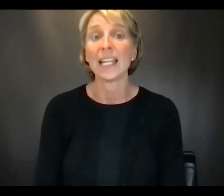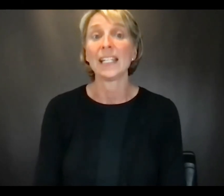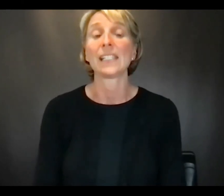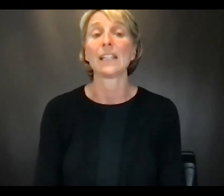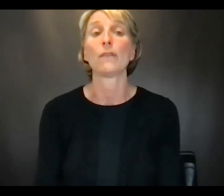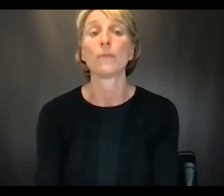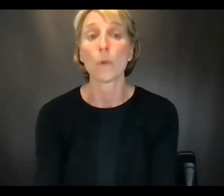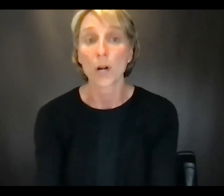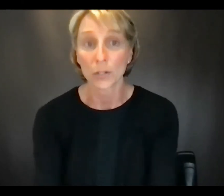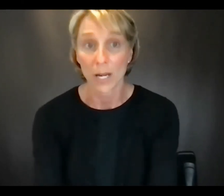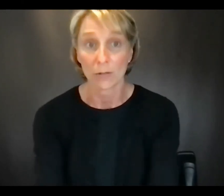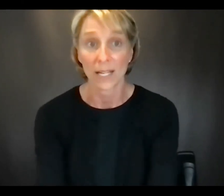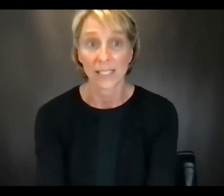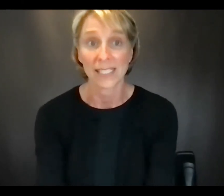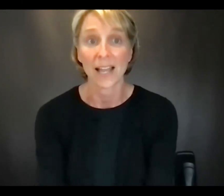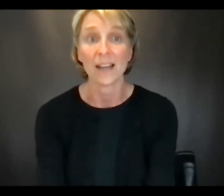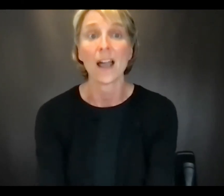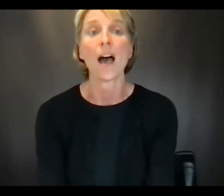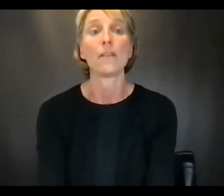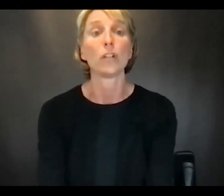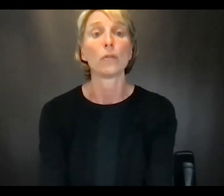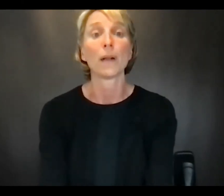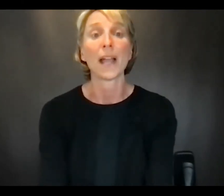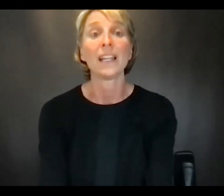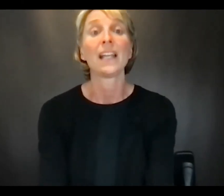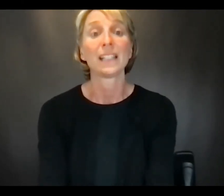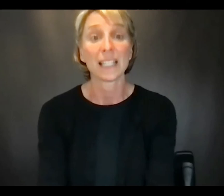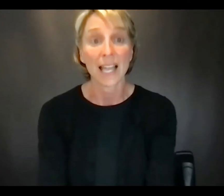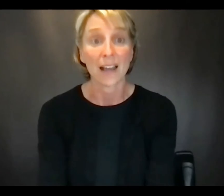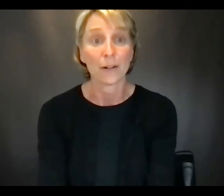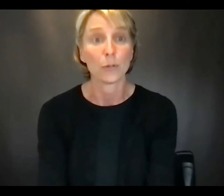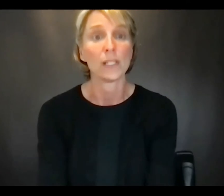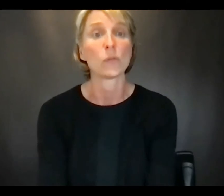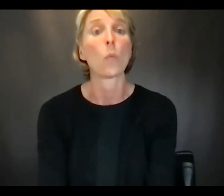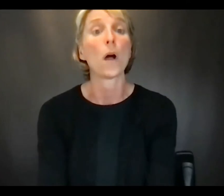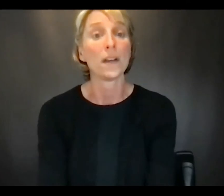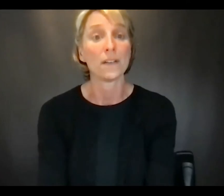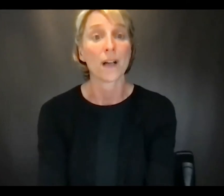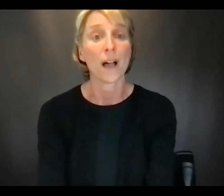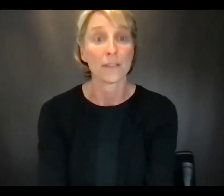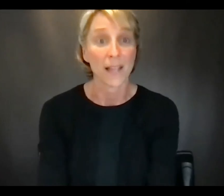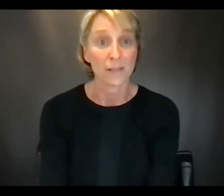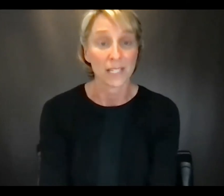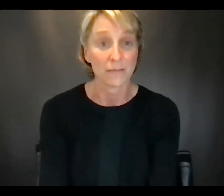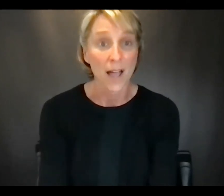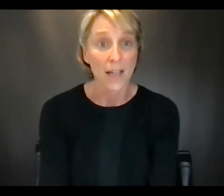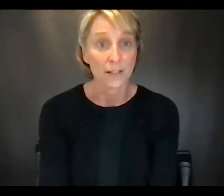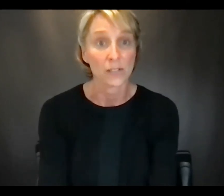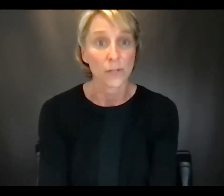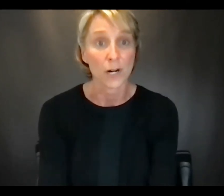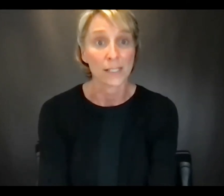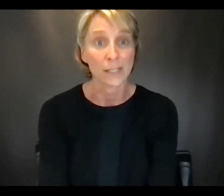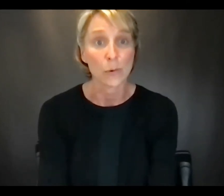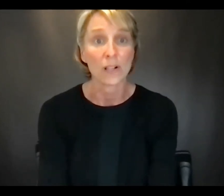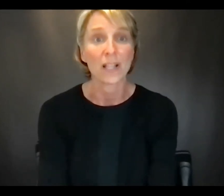is the fourth great-grandson of Laurent Clerc, who is one of our founding fathers for our school,